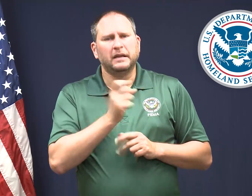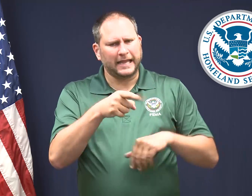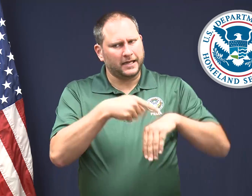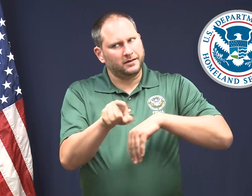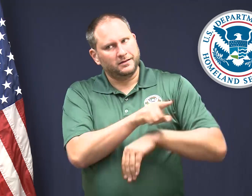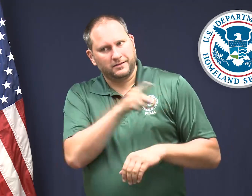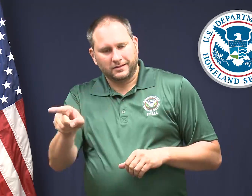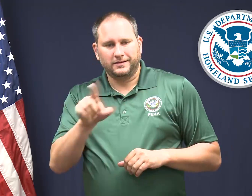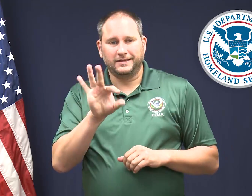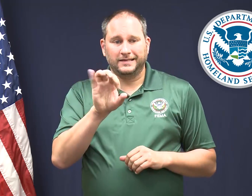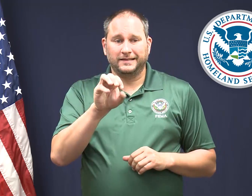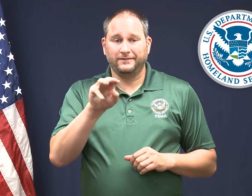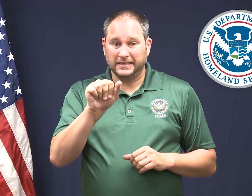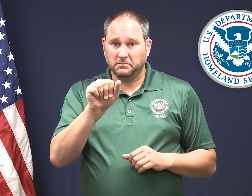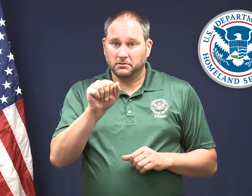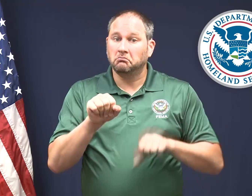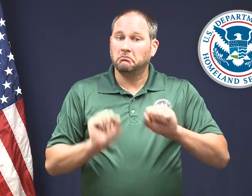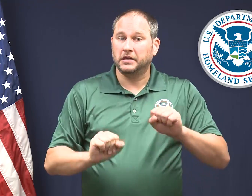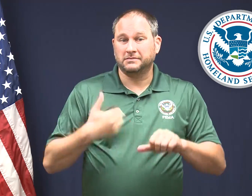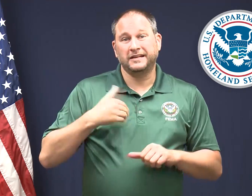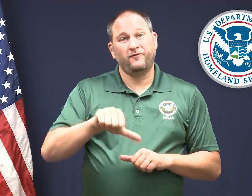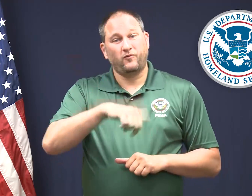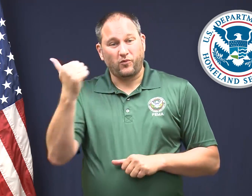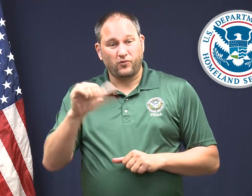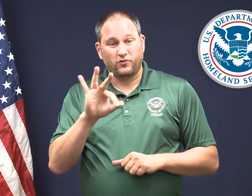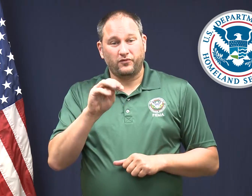may be referred to FEMA and could possibly get other